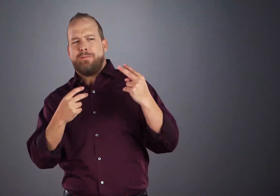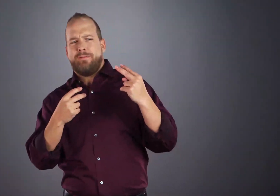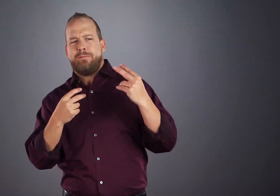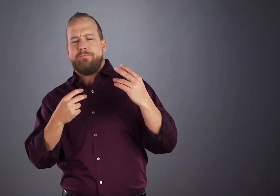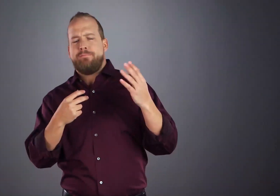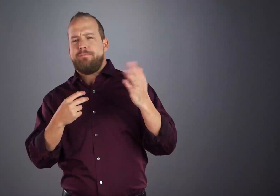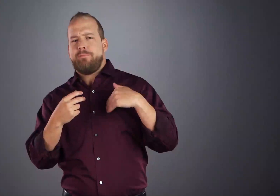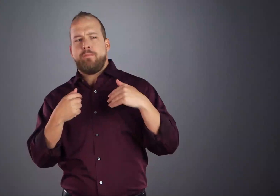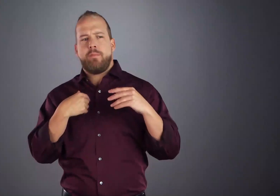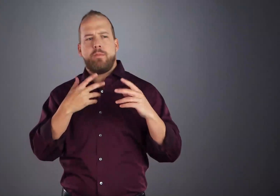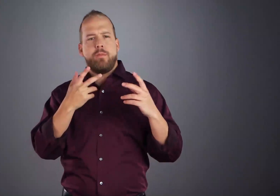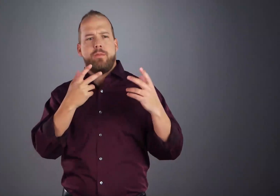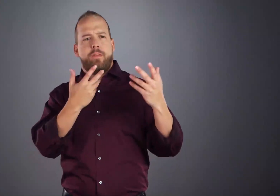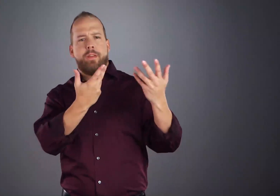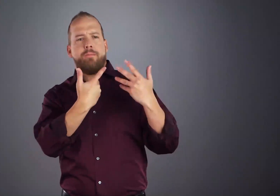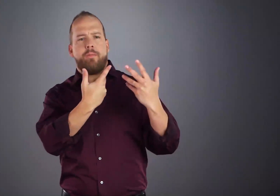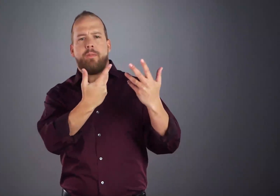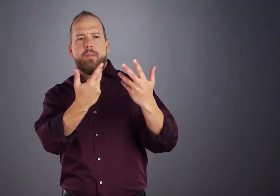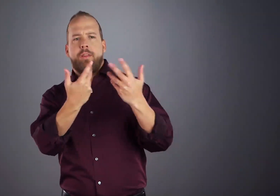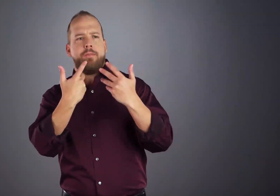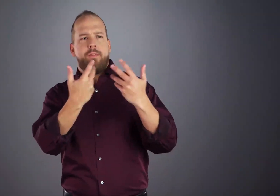There were many unhappy scenes